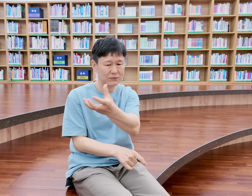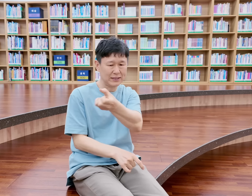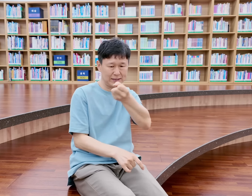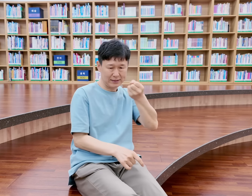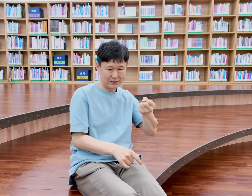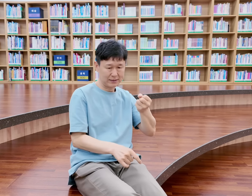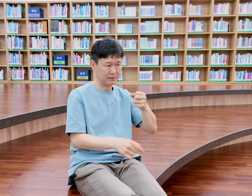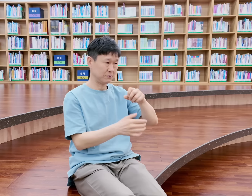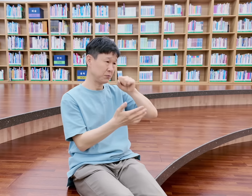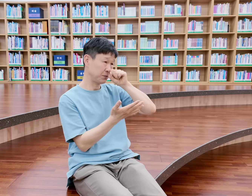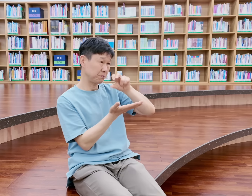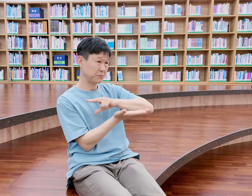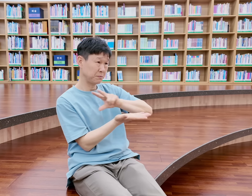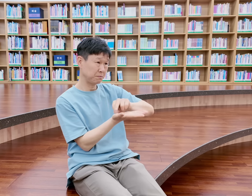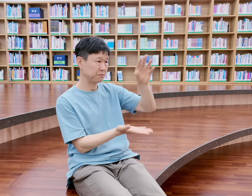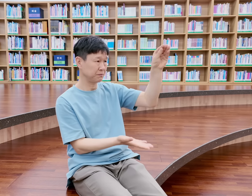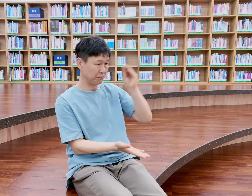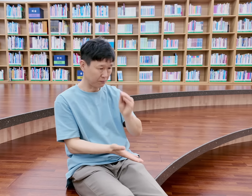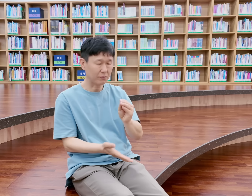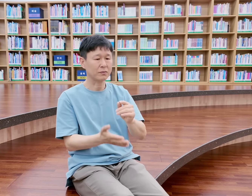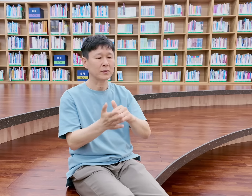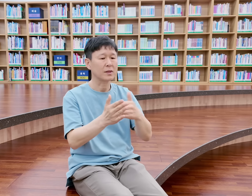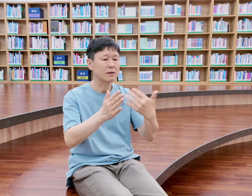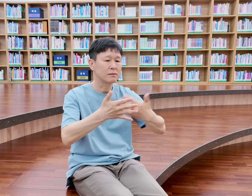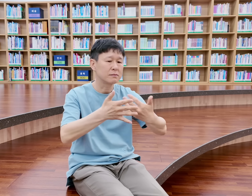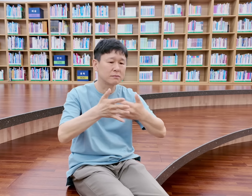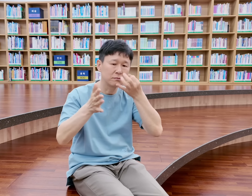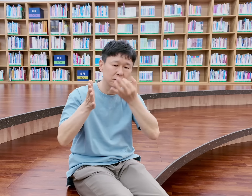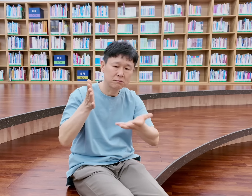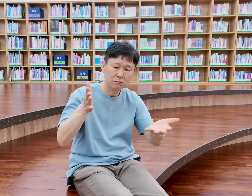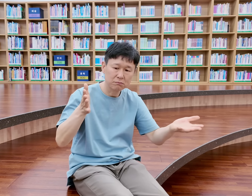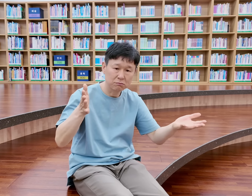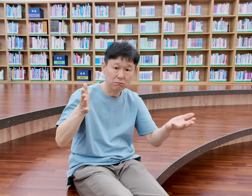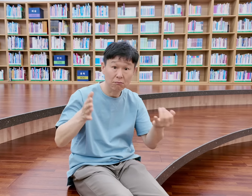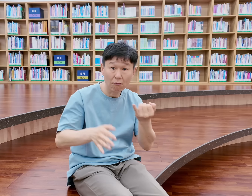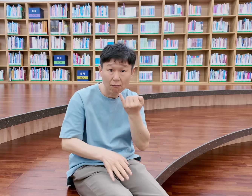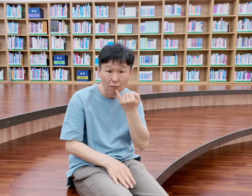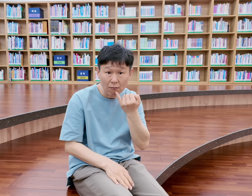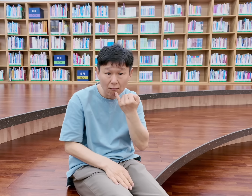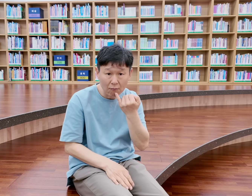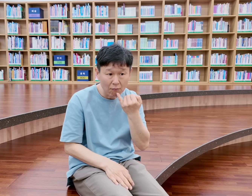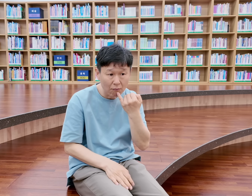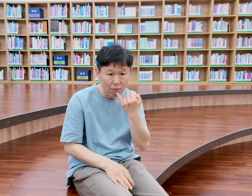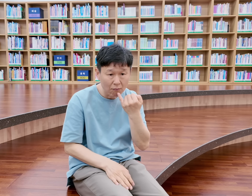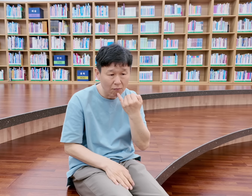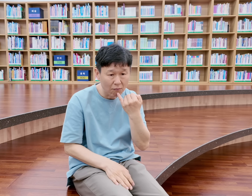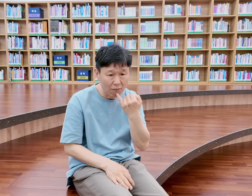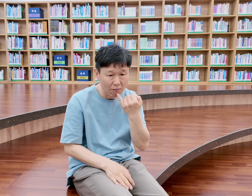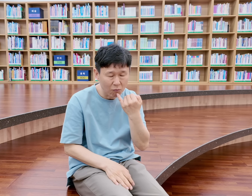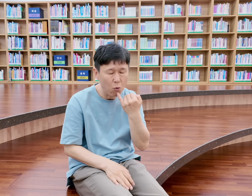introduced good titles and showed the video, and the response was very good.